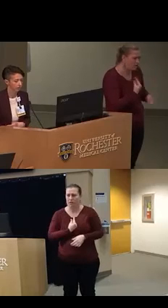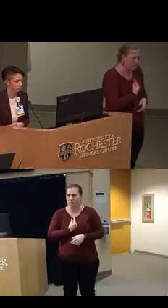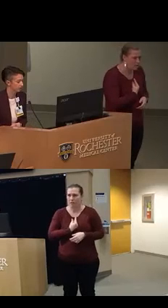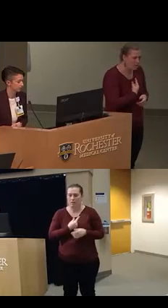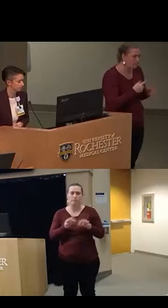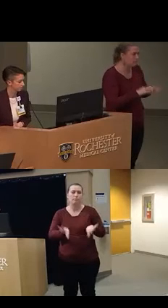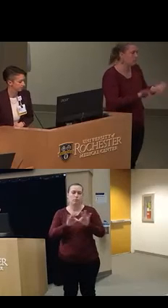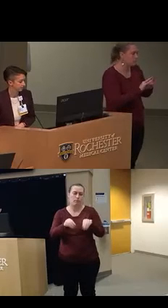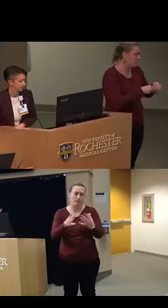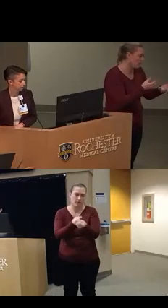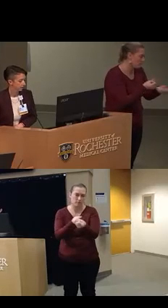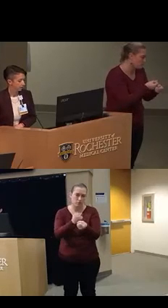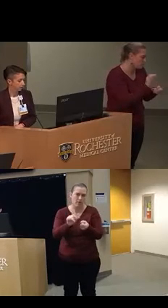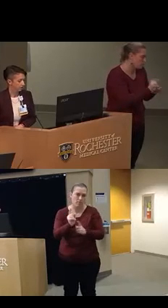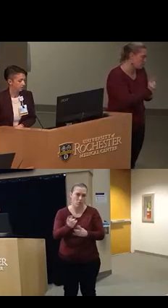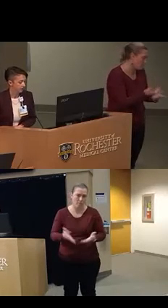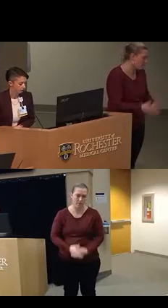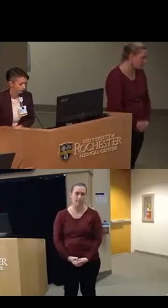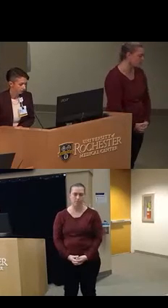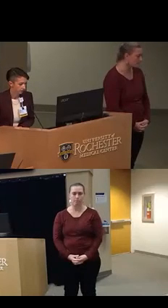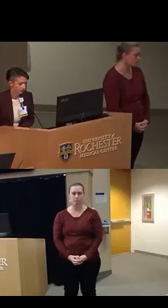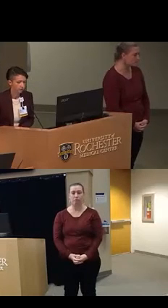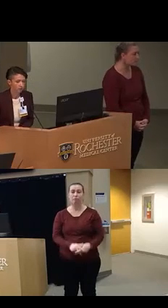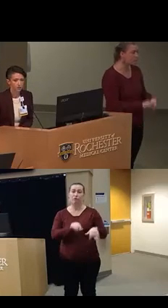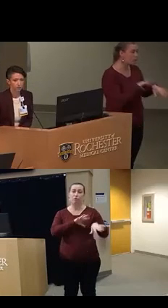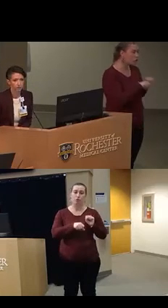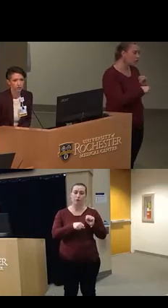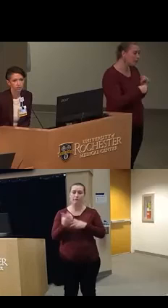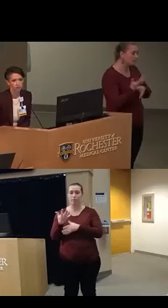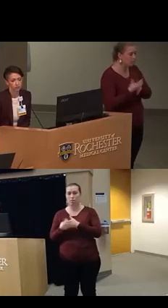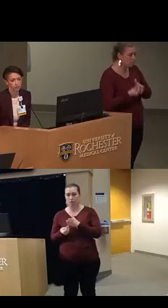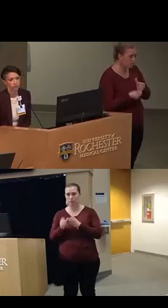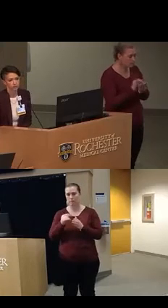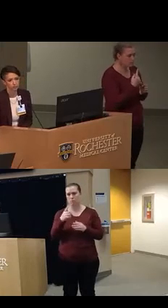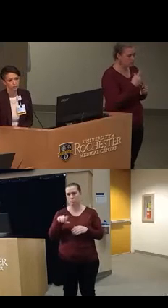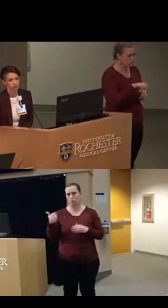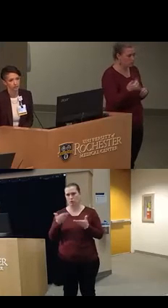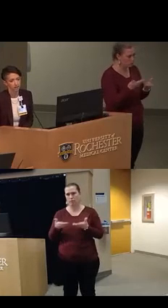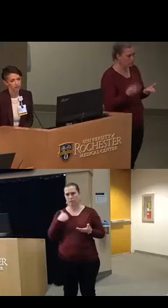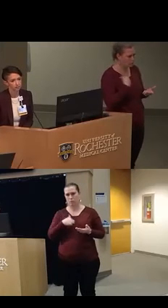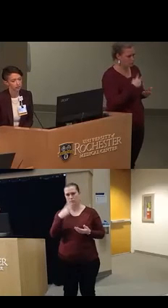and intervention grief and loss is another theme that we're seeing just you know many